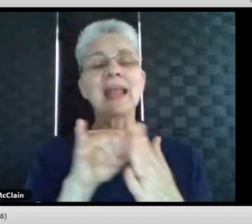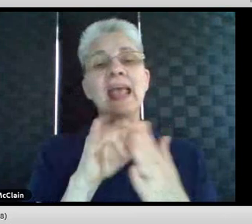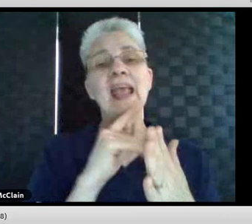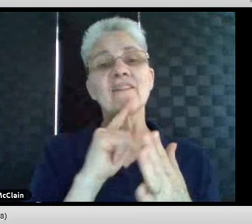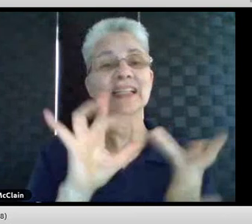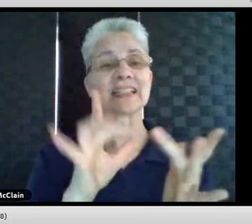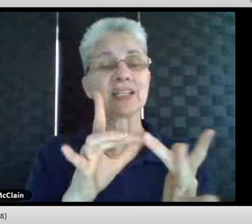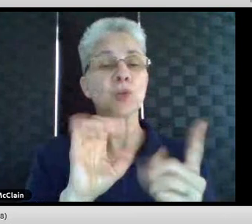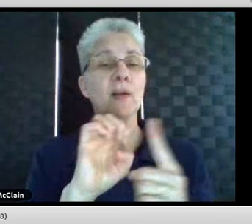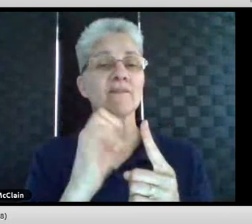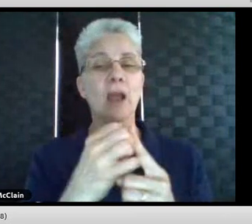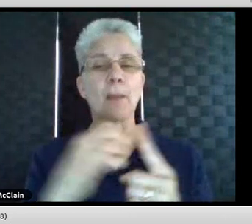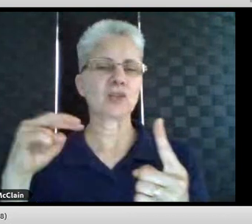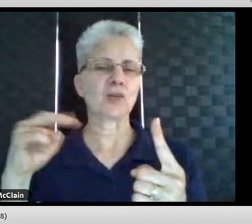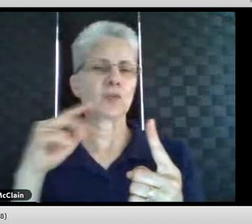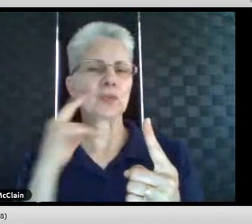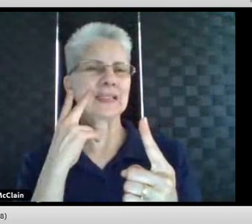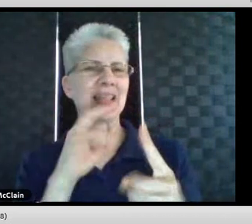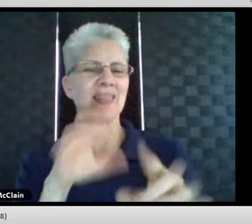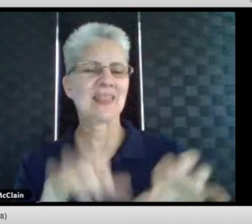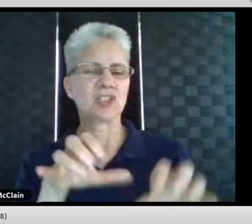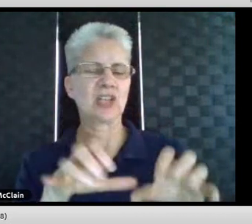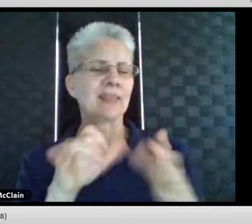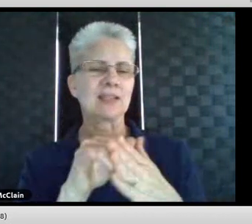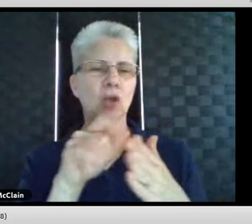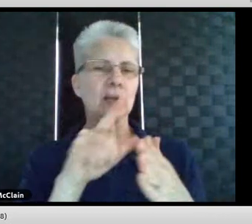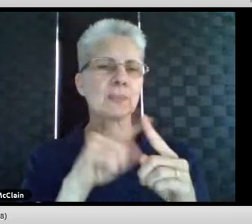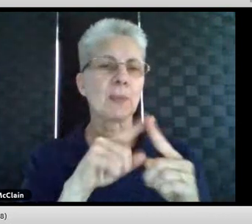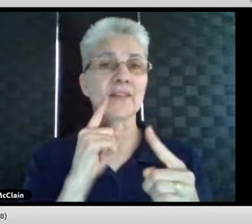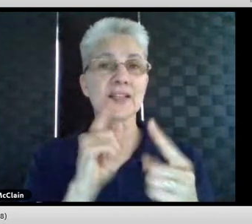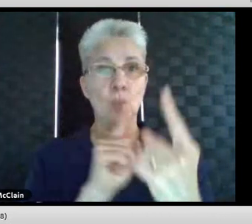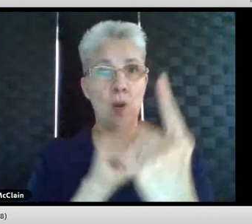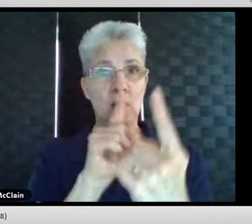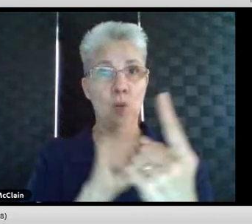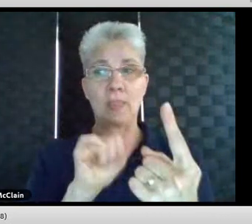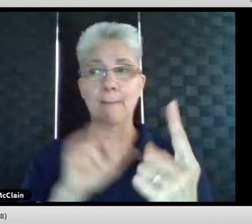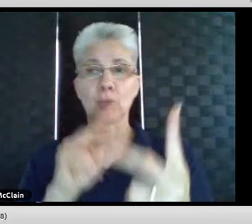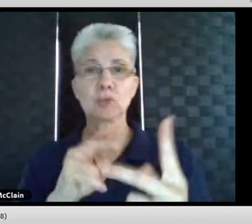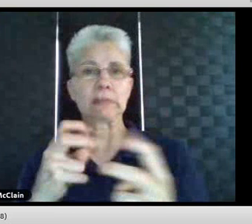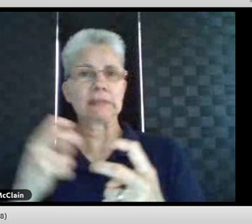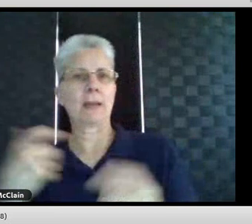the observer is just going to see the chat. That's all it is, but if it's in person, that person can kind of sit back and watch,